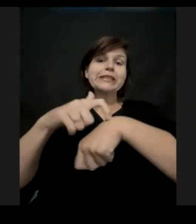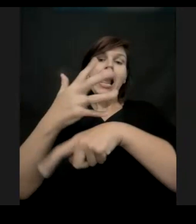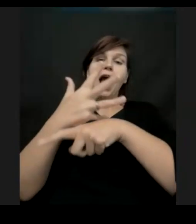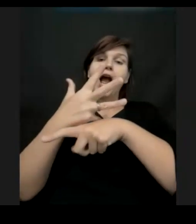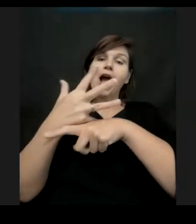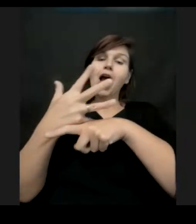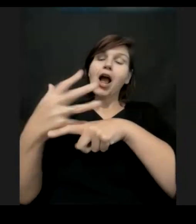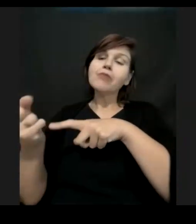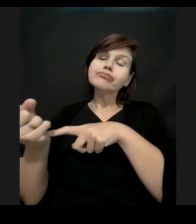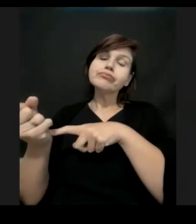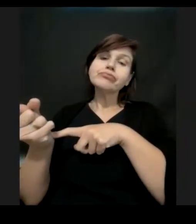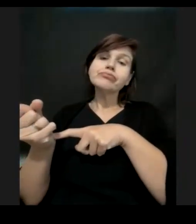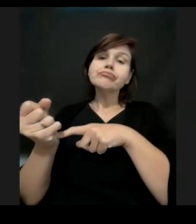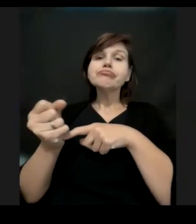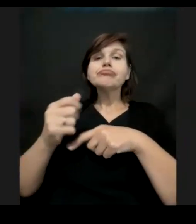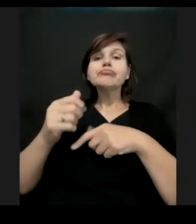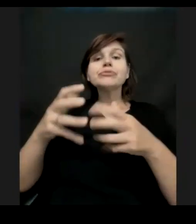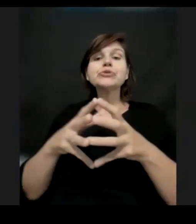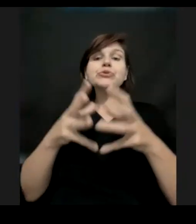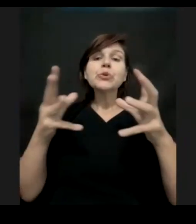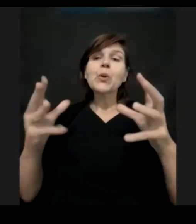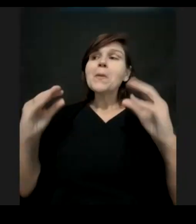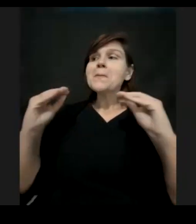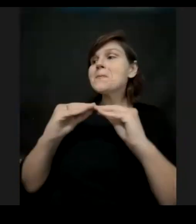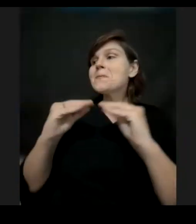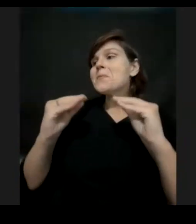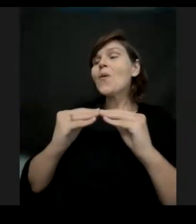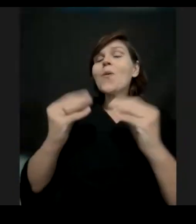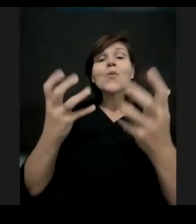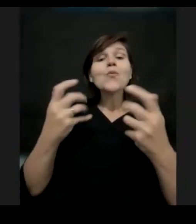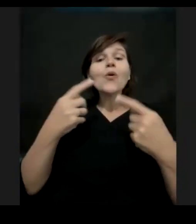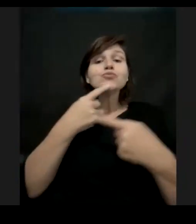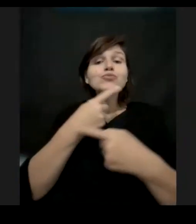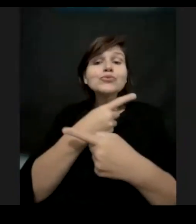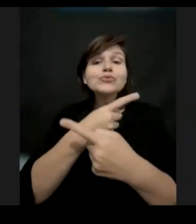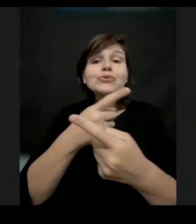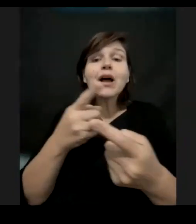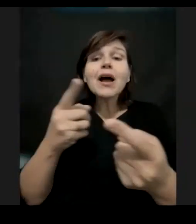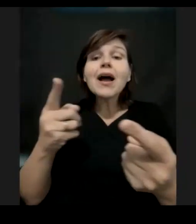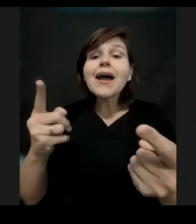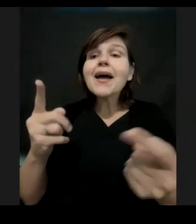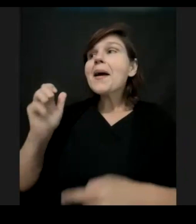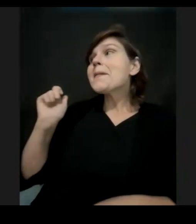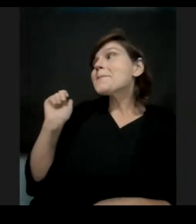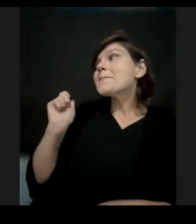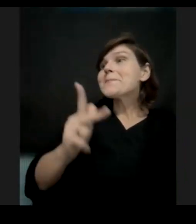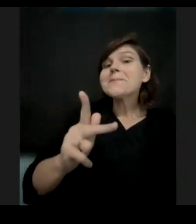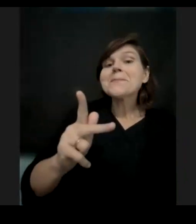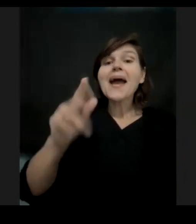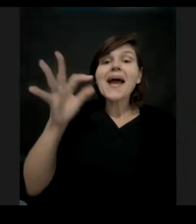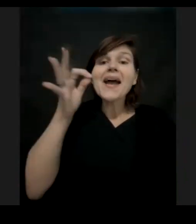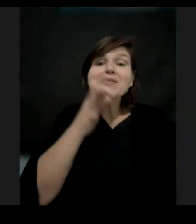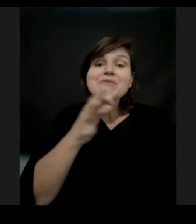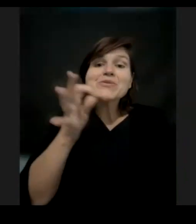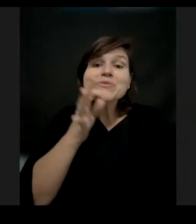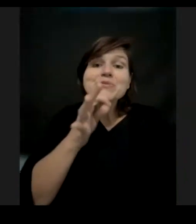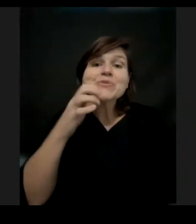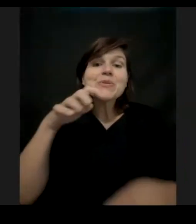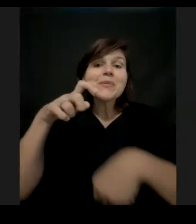There's so much more to say! We’ll be back very soon but now it's time for the moon